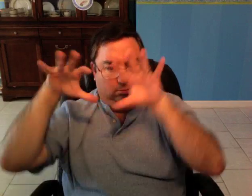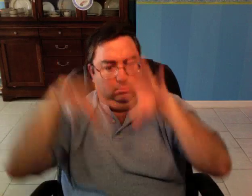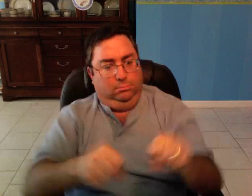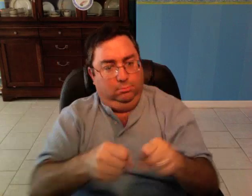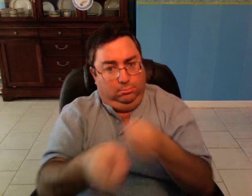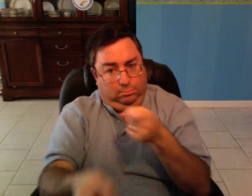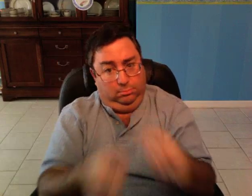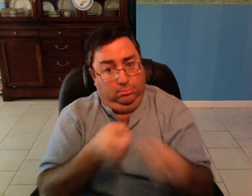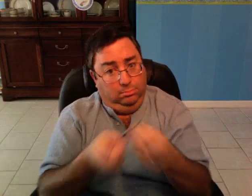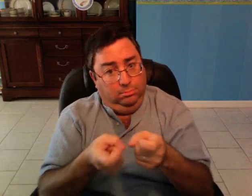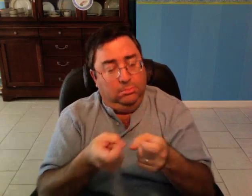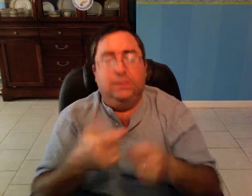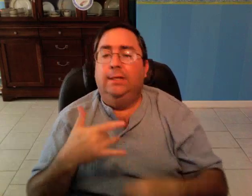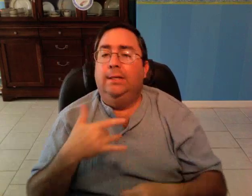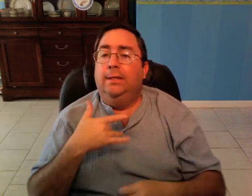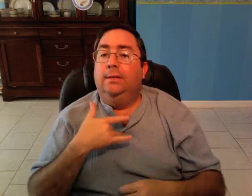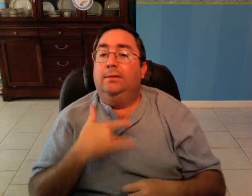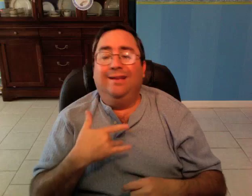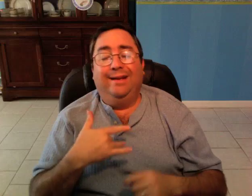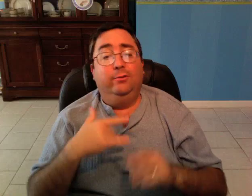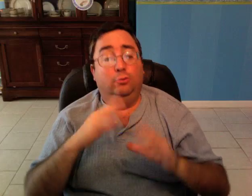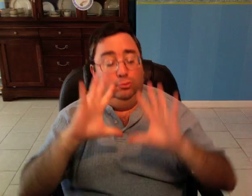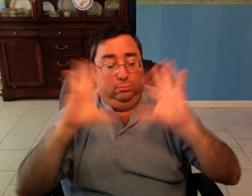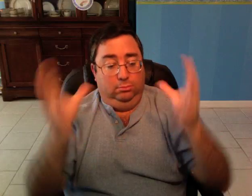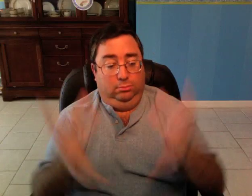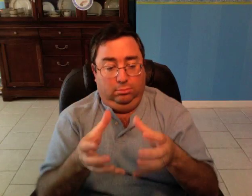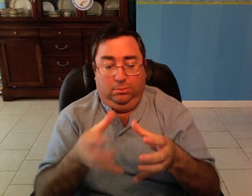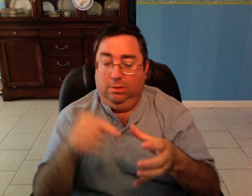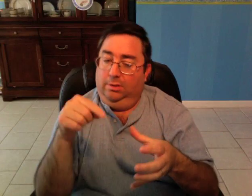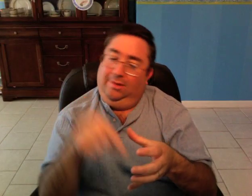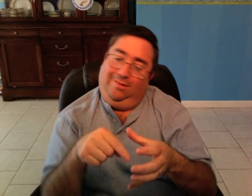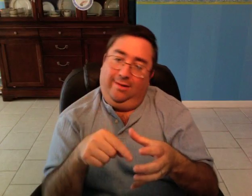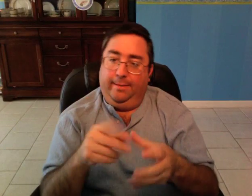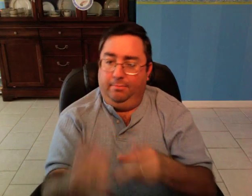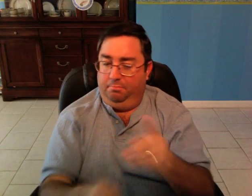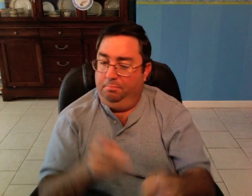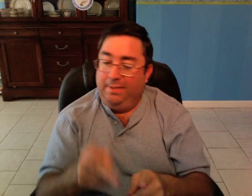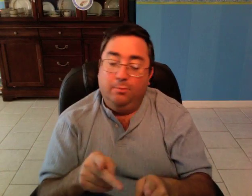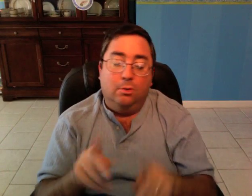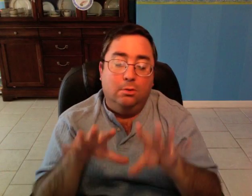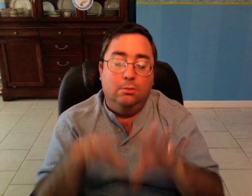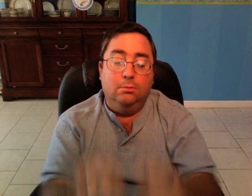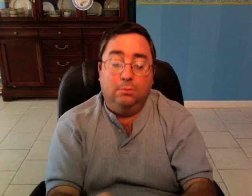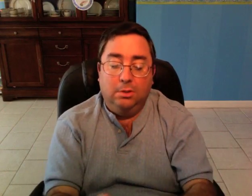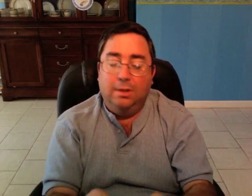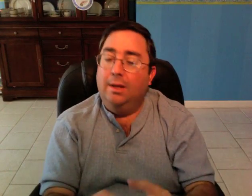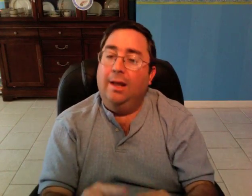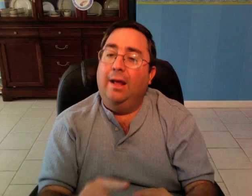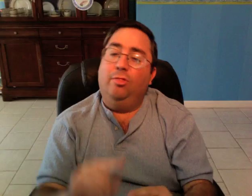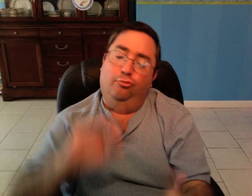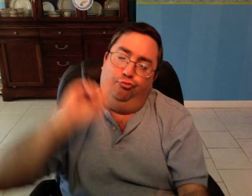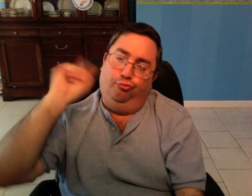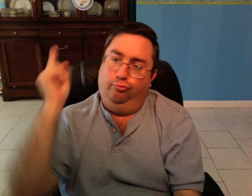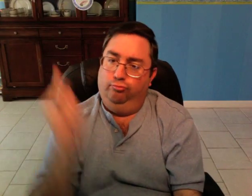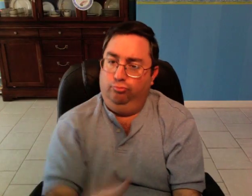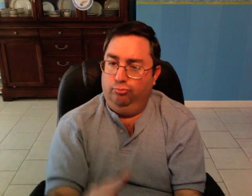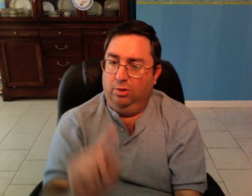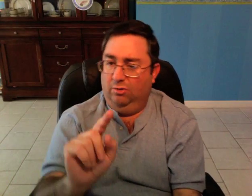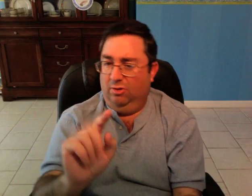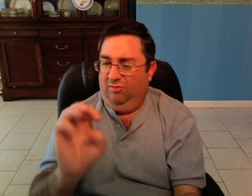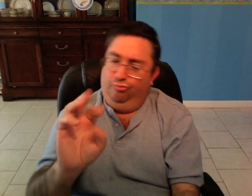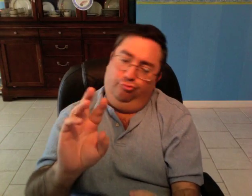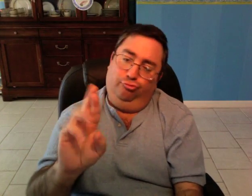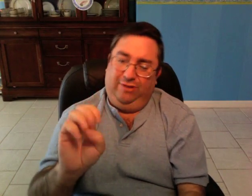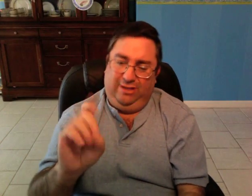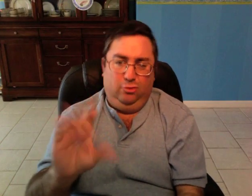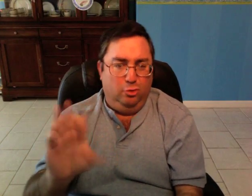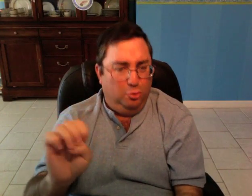will "reduce" a minority population to